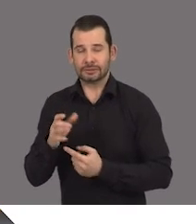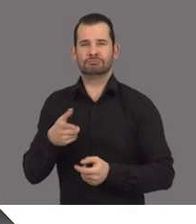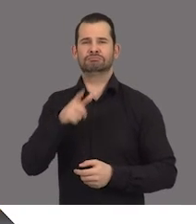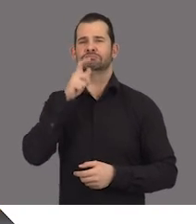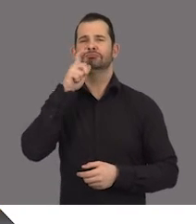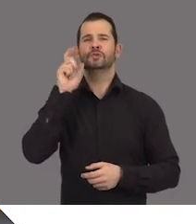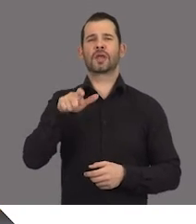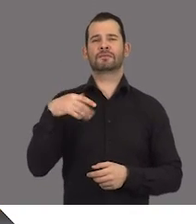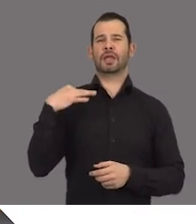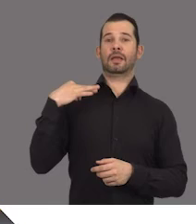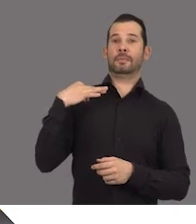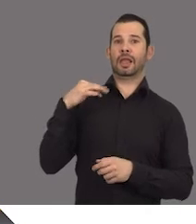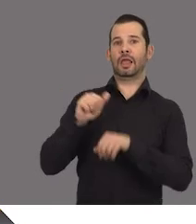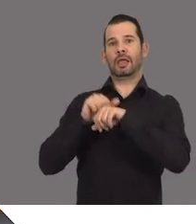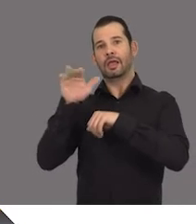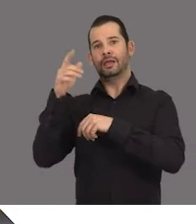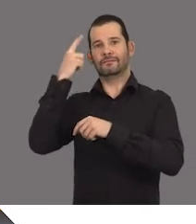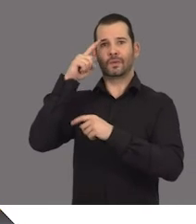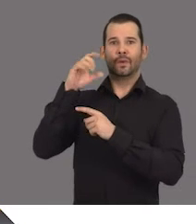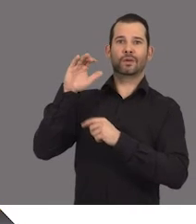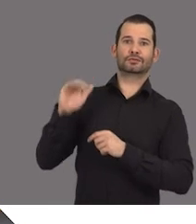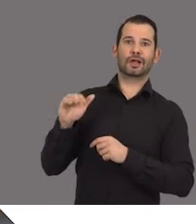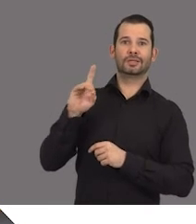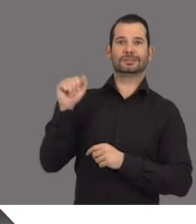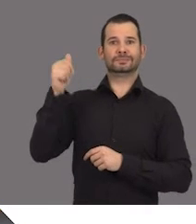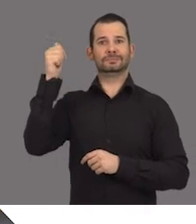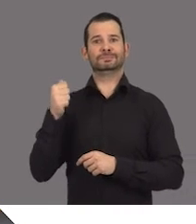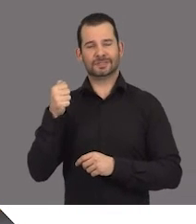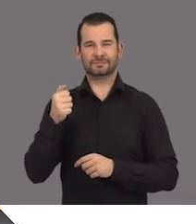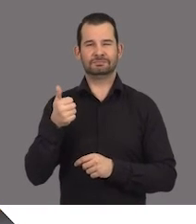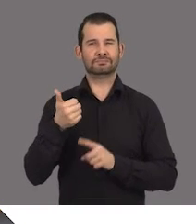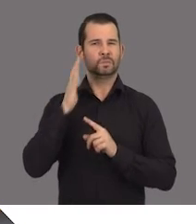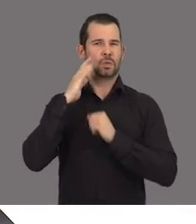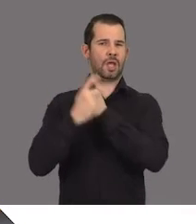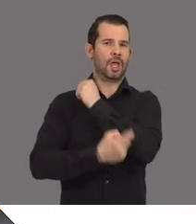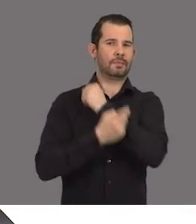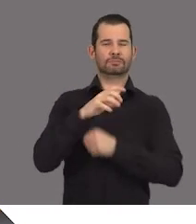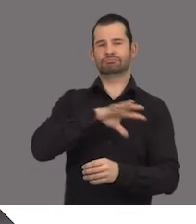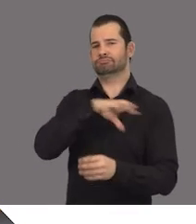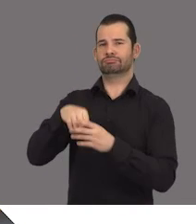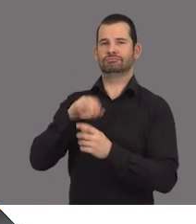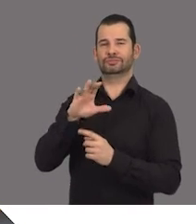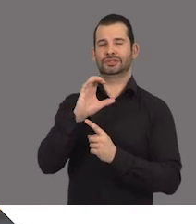If the child is determined to be eligible for prior years, the child disability